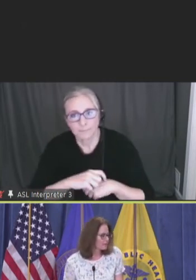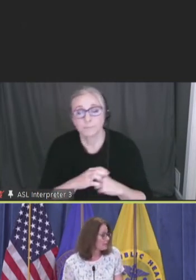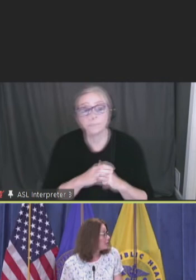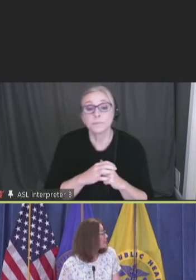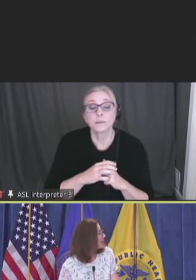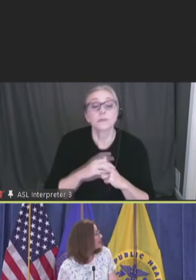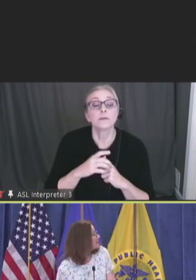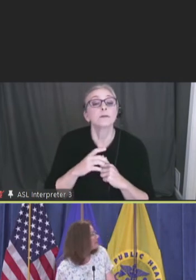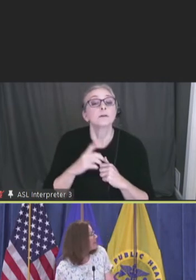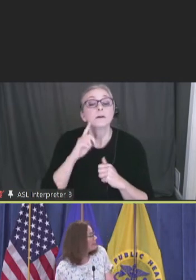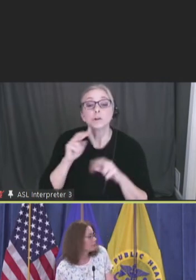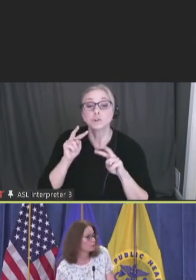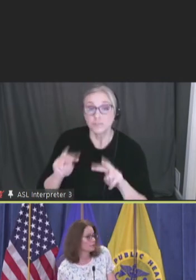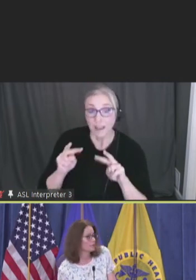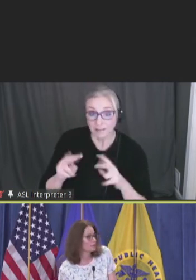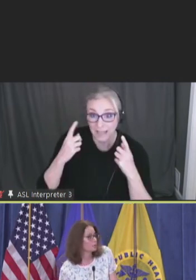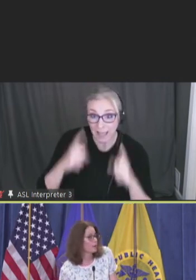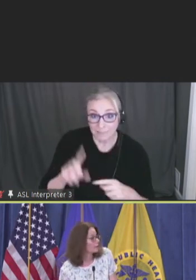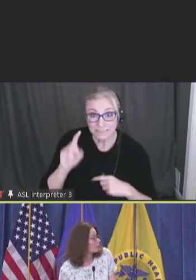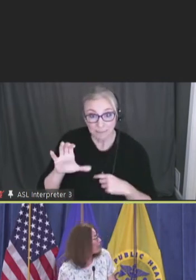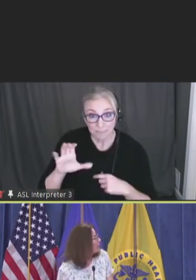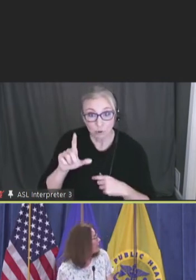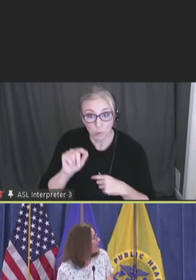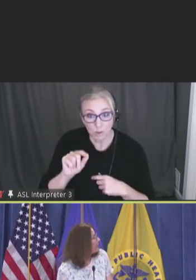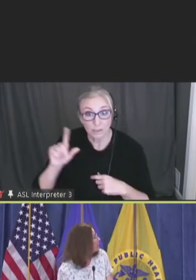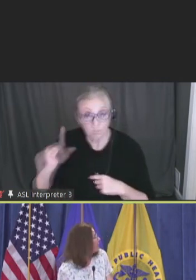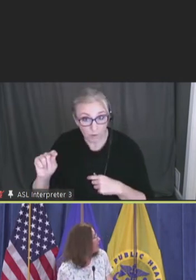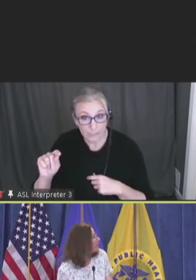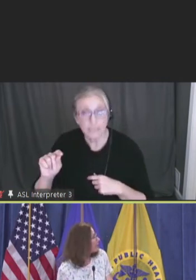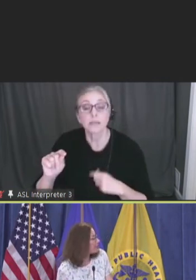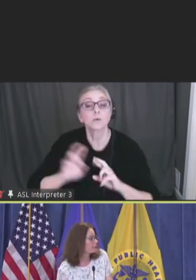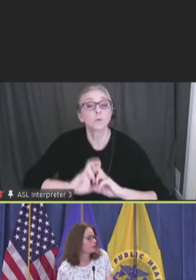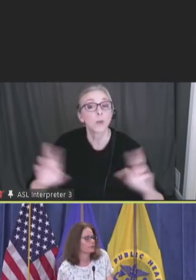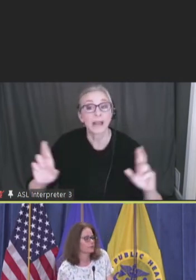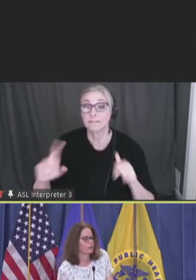And surveillance began in December 2020, and was ready when the first doses of COVID-19